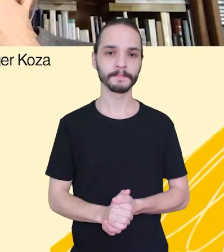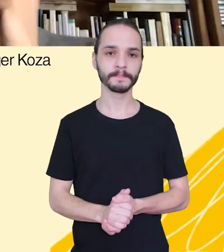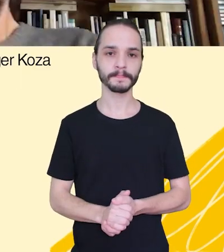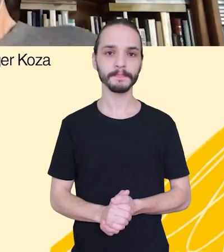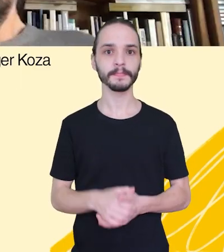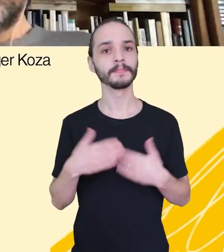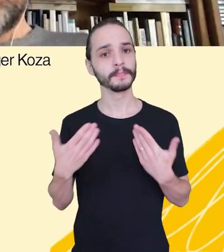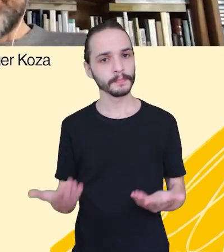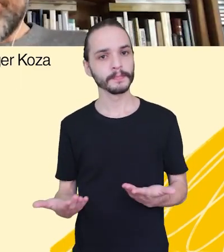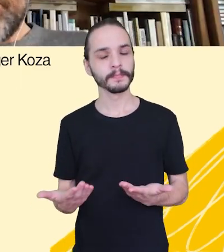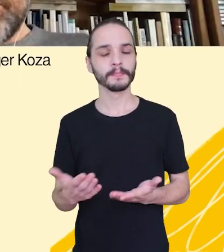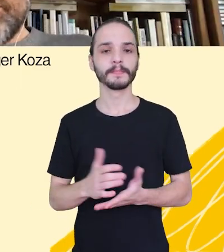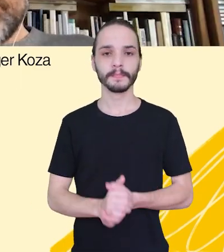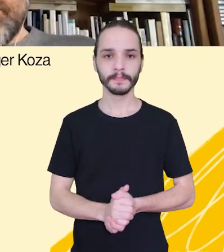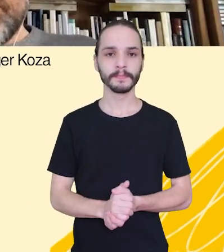And then...